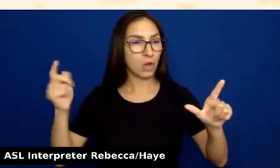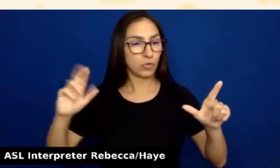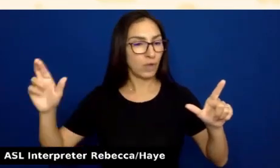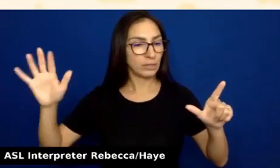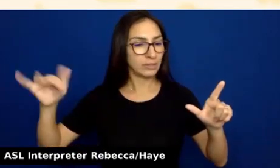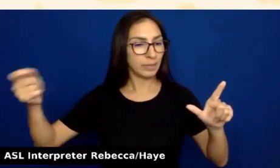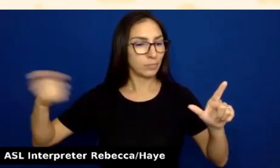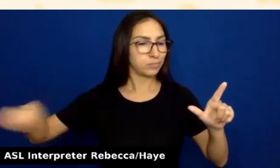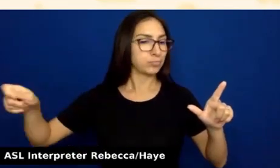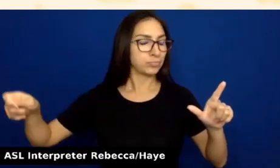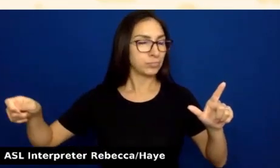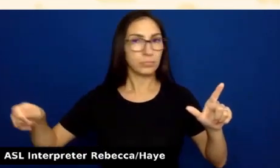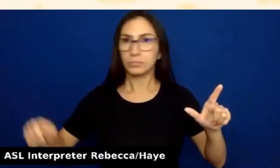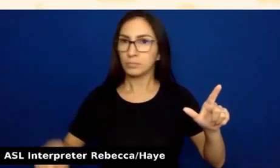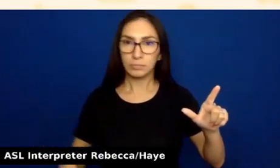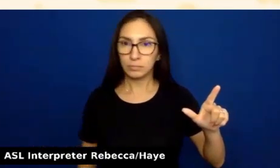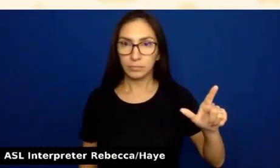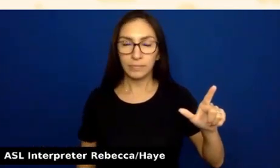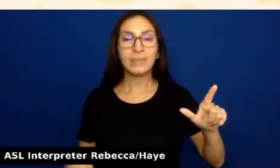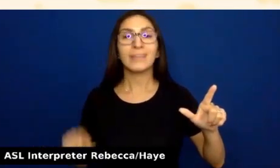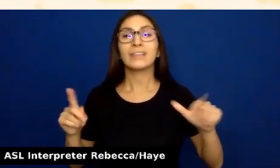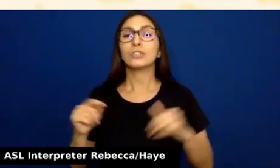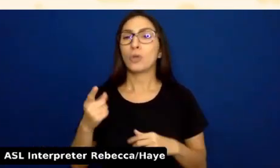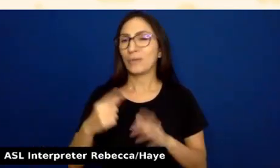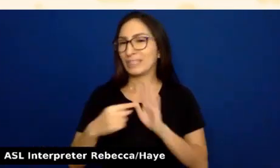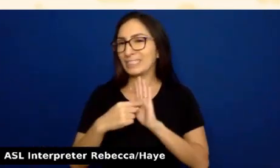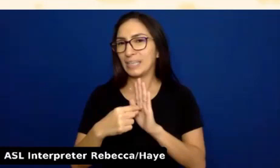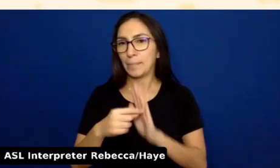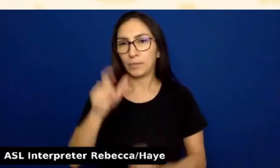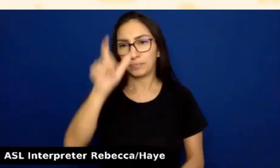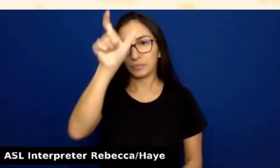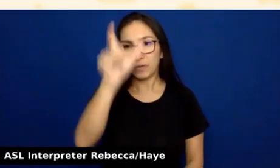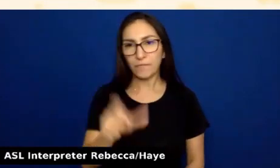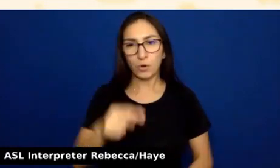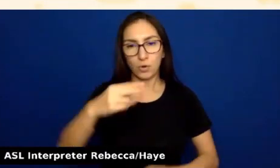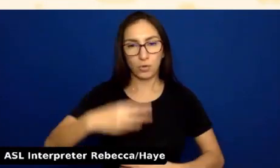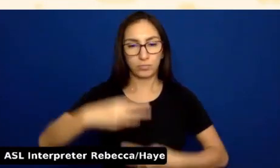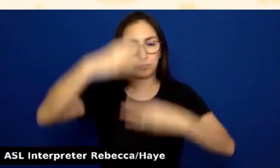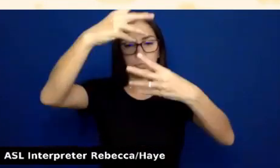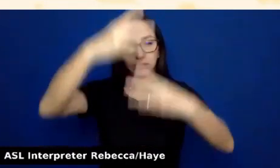For example, a vertical carousel of options where it highlights